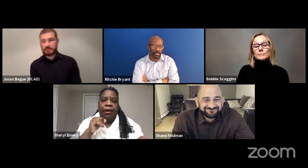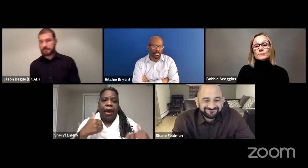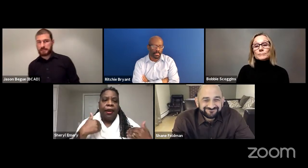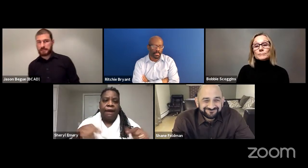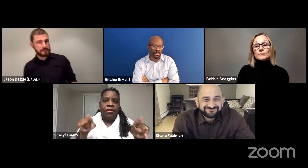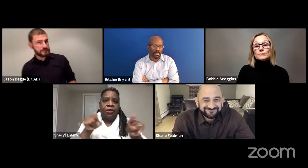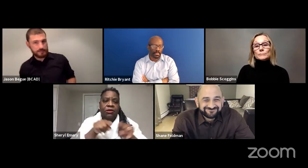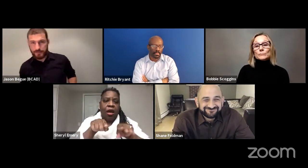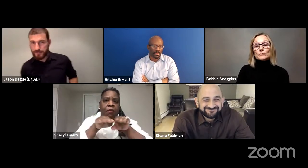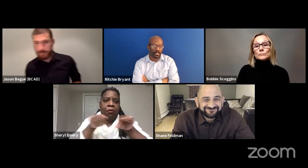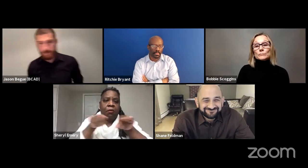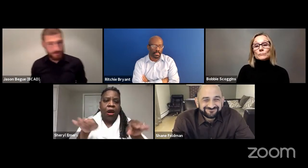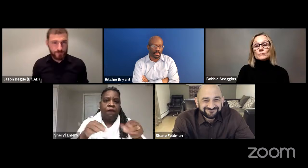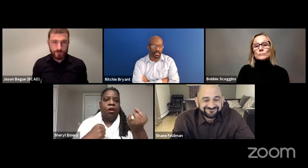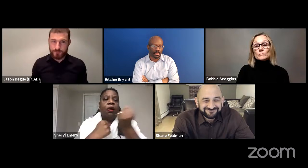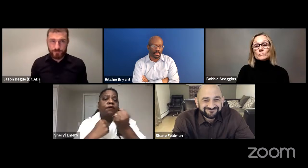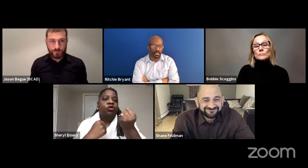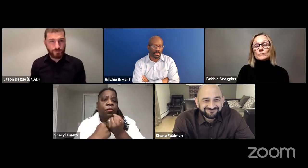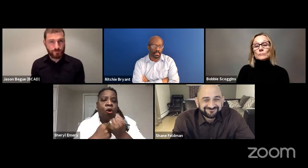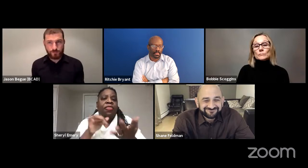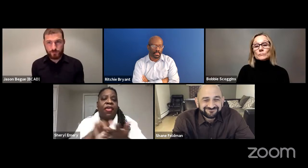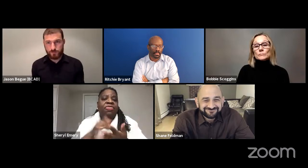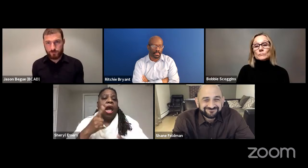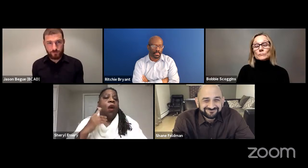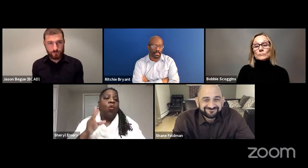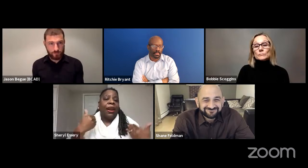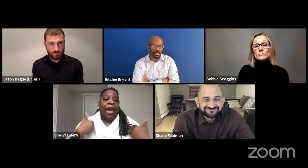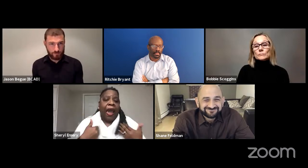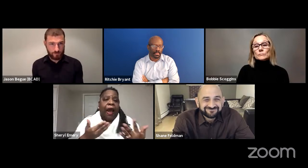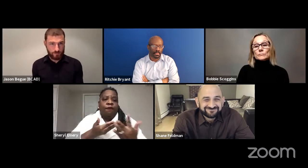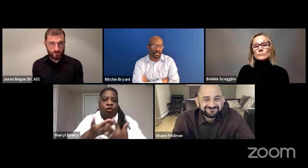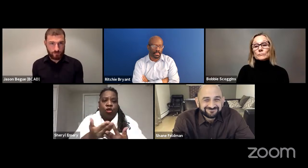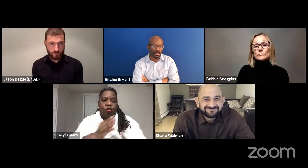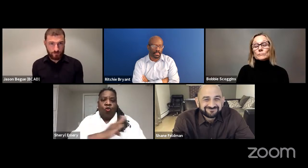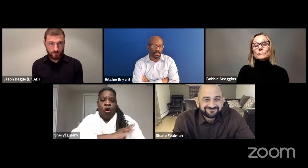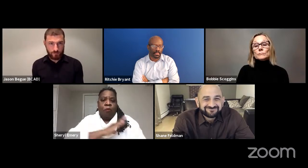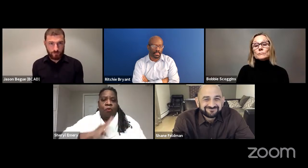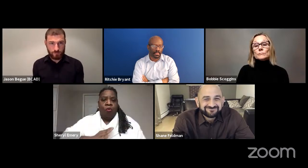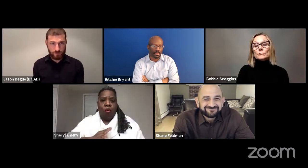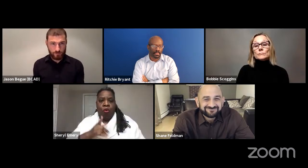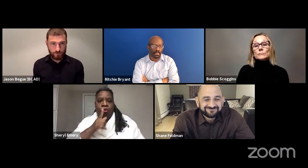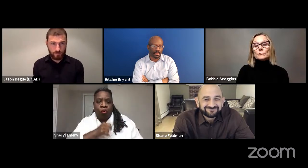it impacted enforcement, and the community recognized they didn't have the same level